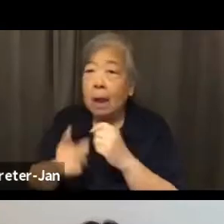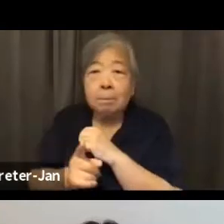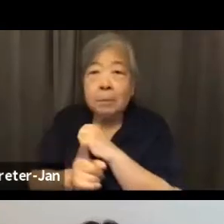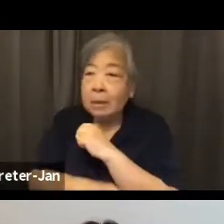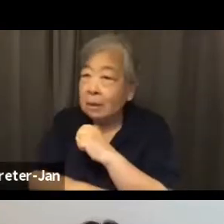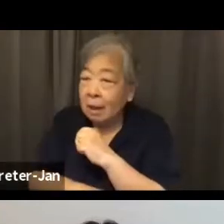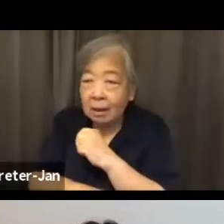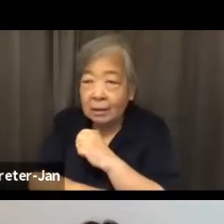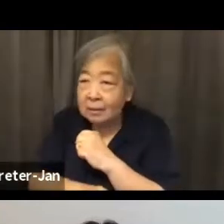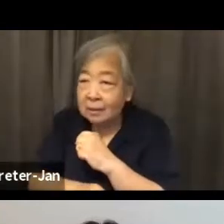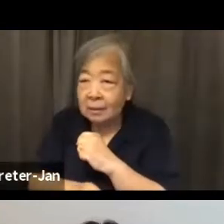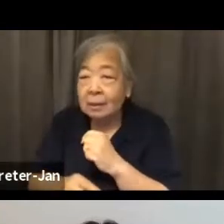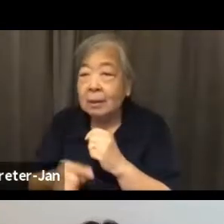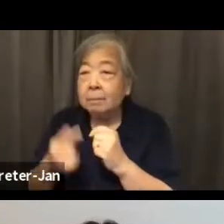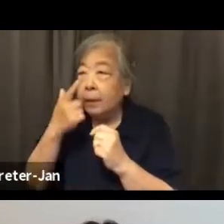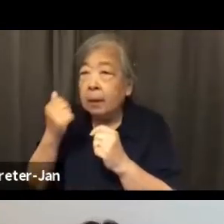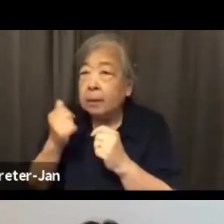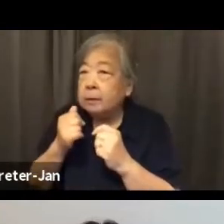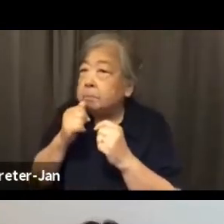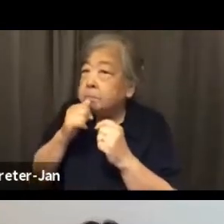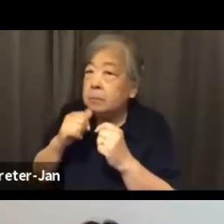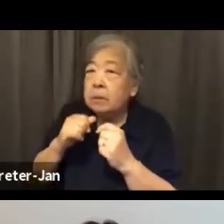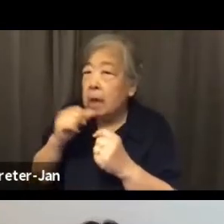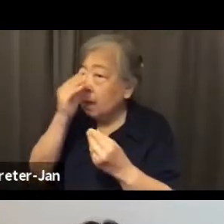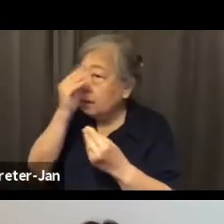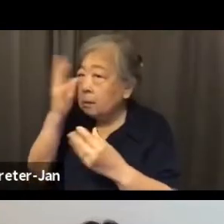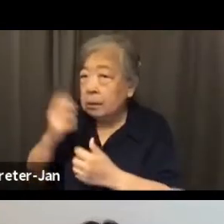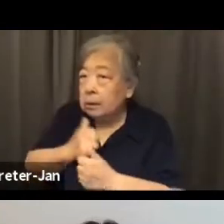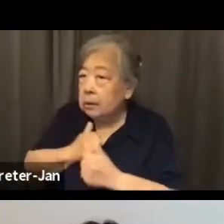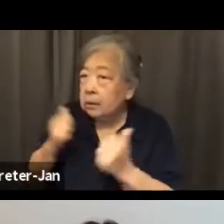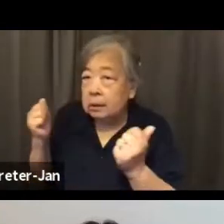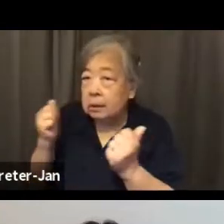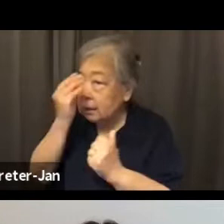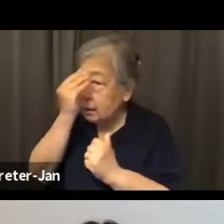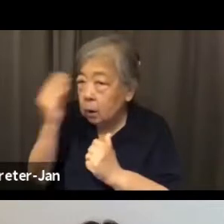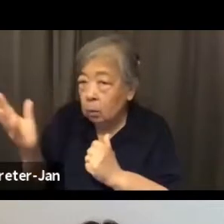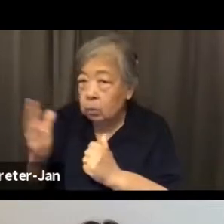due to disclosure.